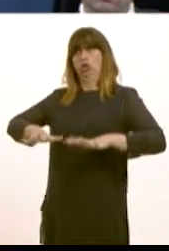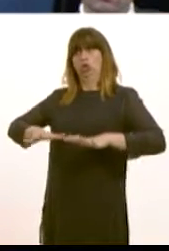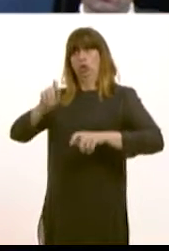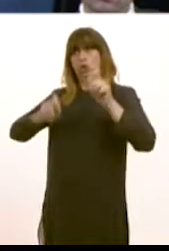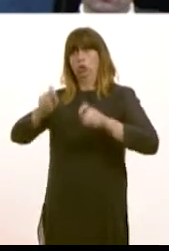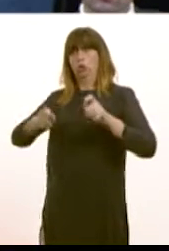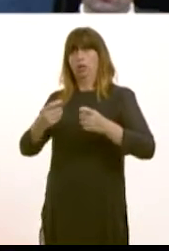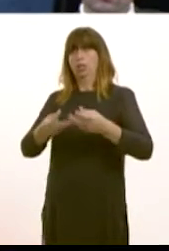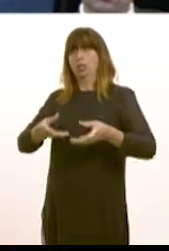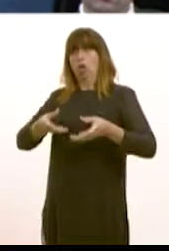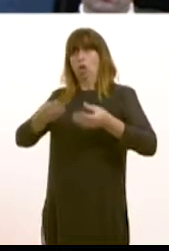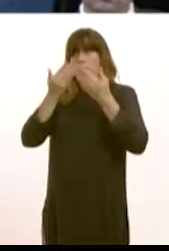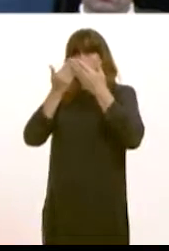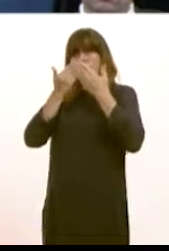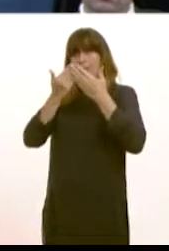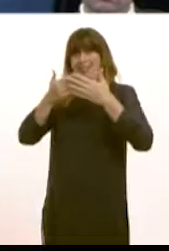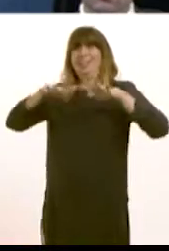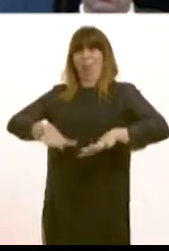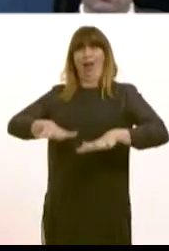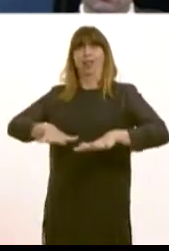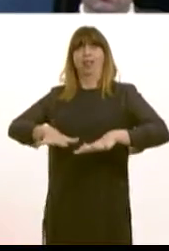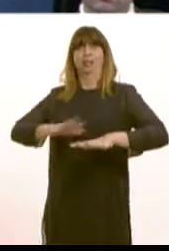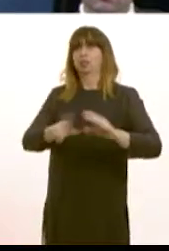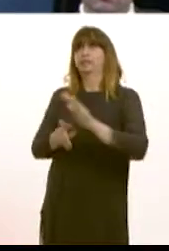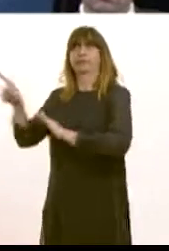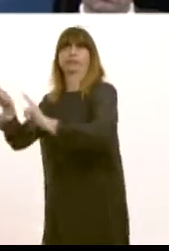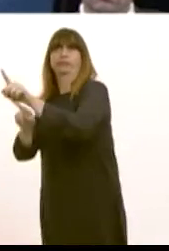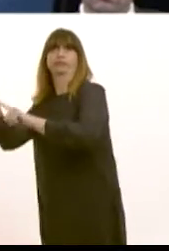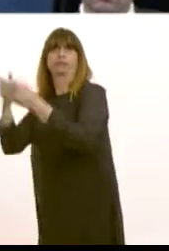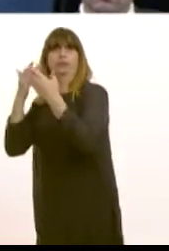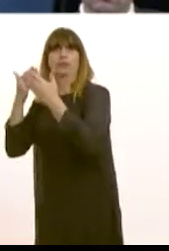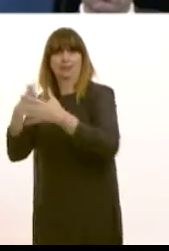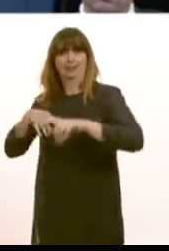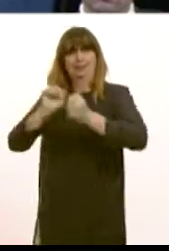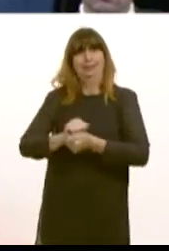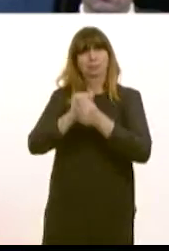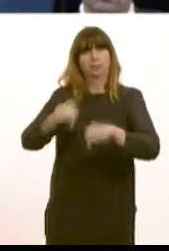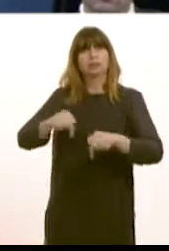of more Welsh-domiciled students in Wales. The figures demonstrate that 80 per cent of medical students in Northern Ireland are from